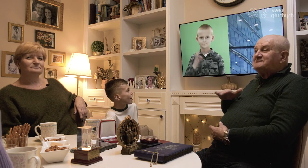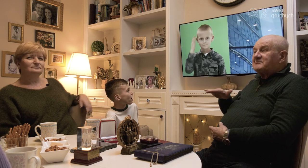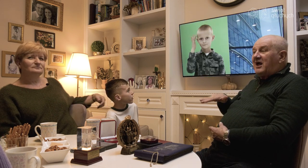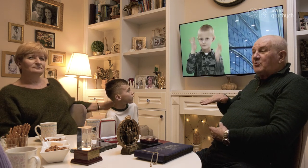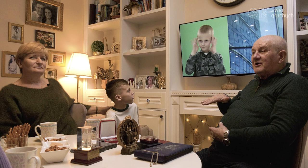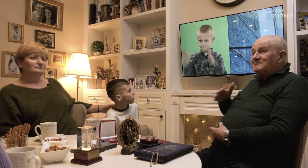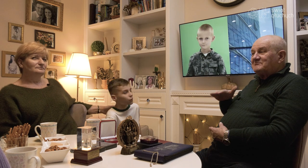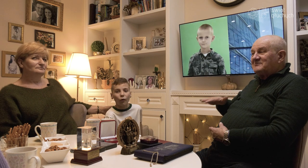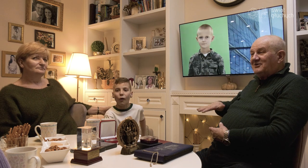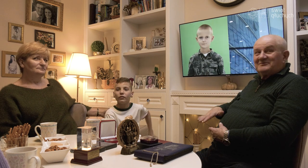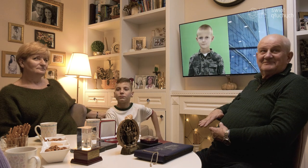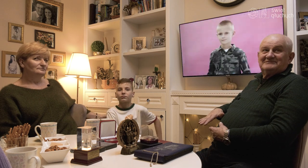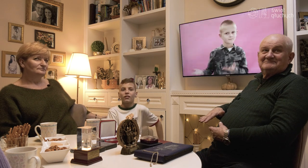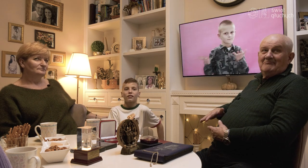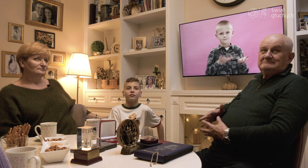Little was.